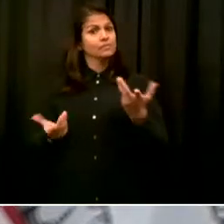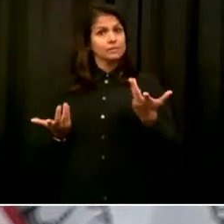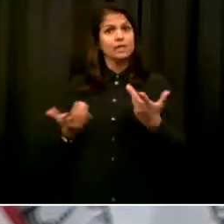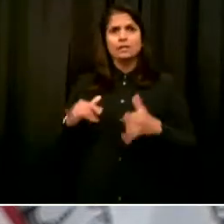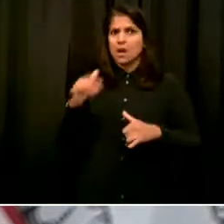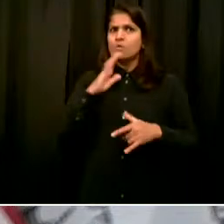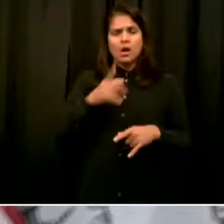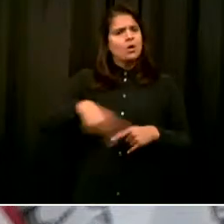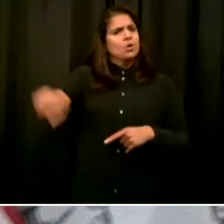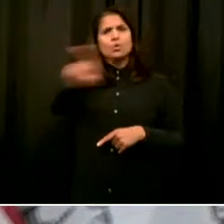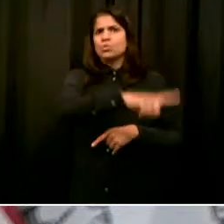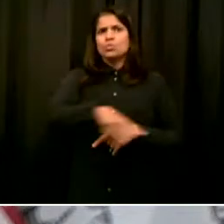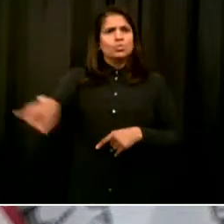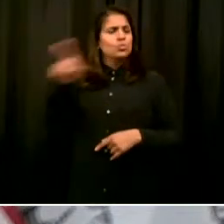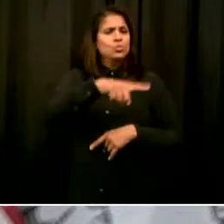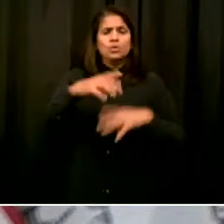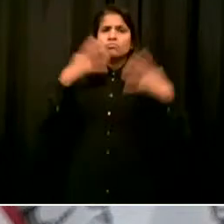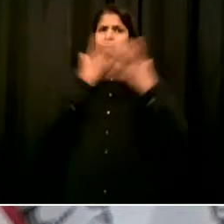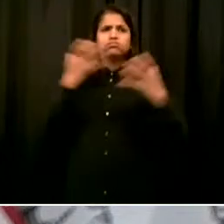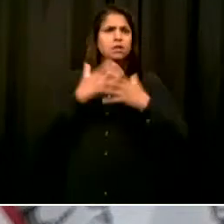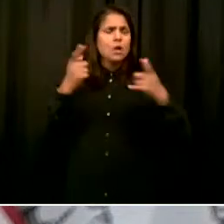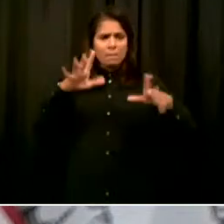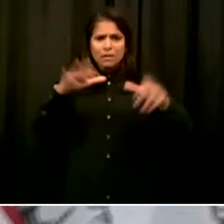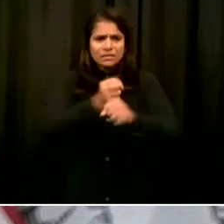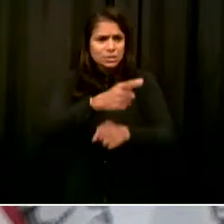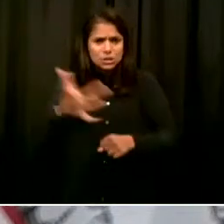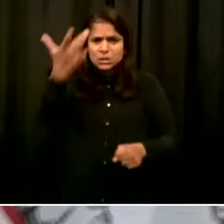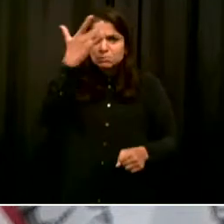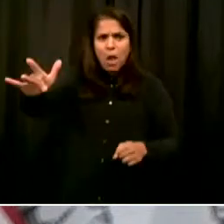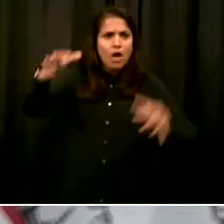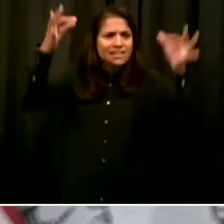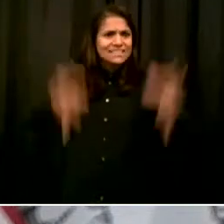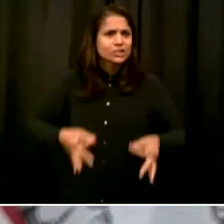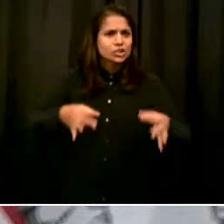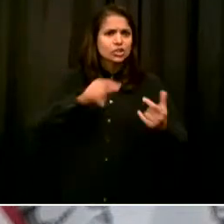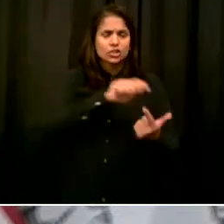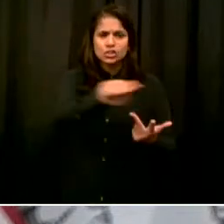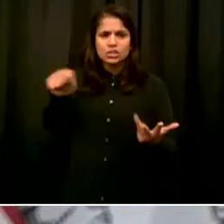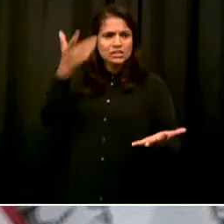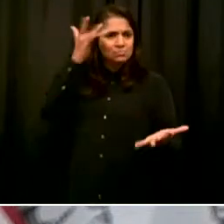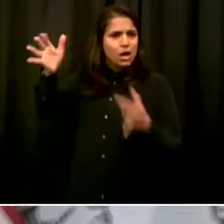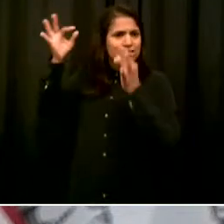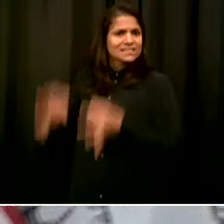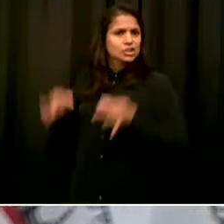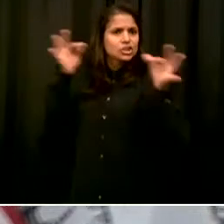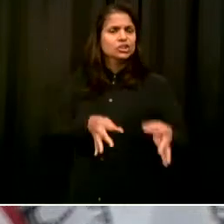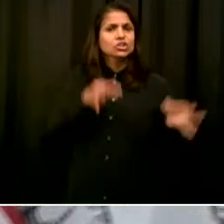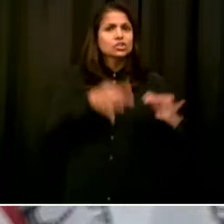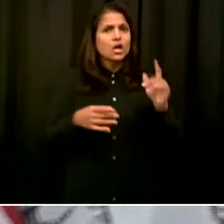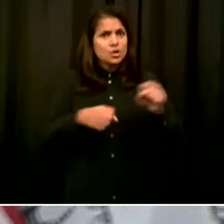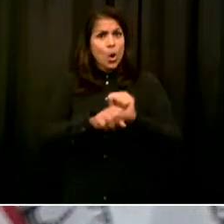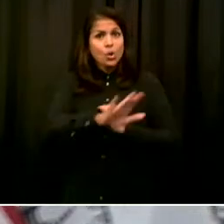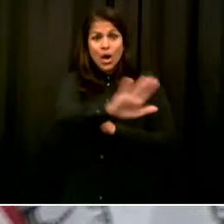VHAE HOPE FOR OUR FUTURE. THESE ARE ALL DEDECISIONS BIG A